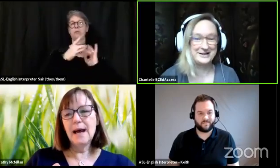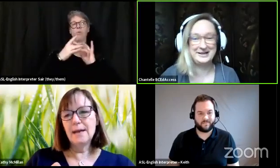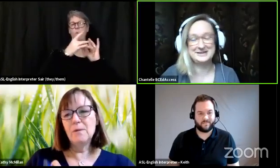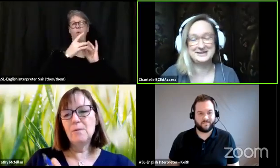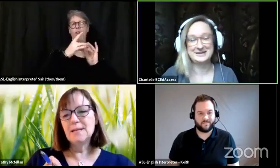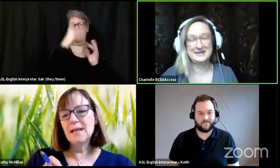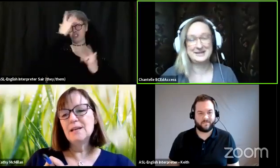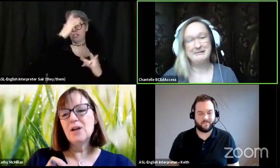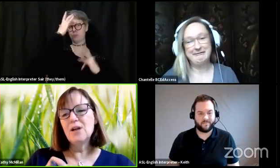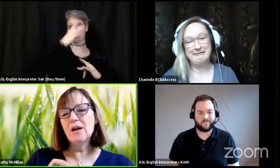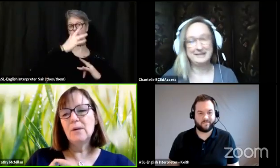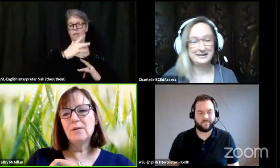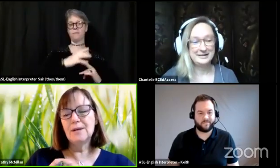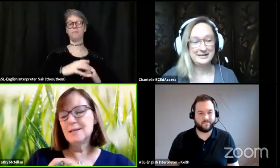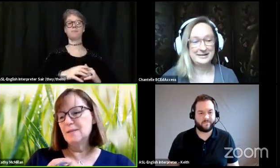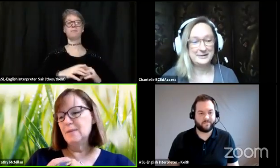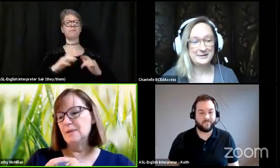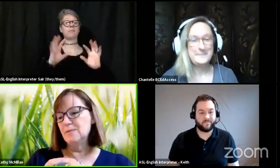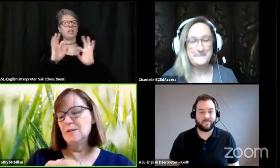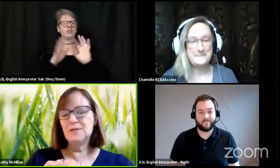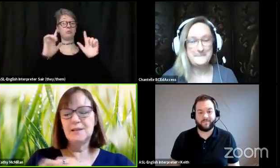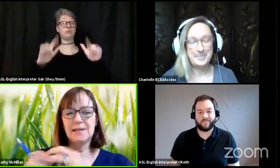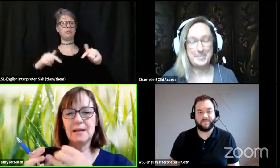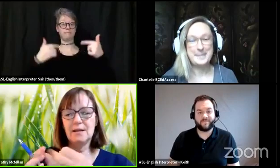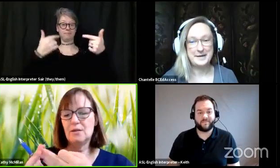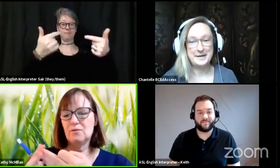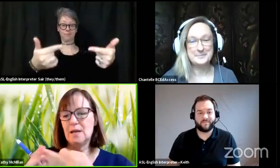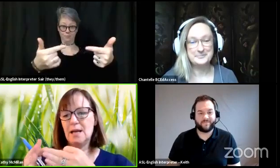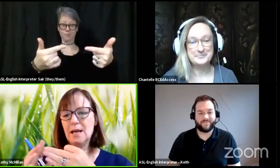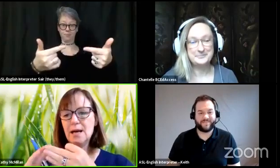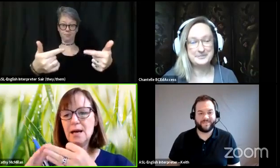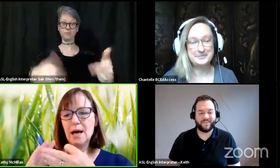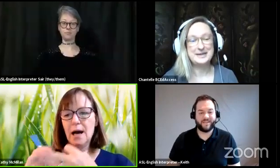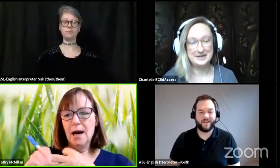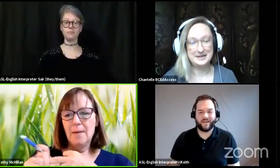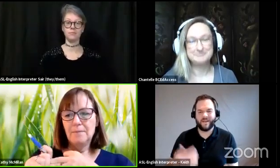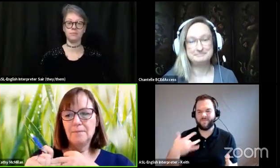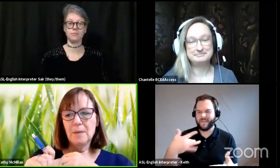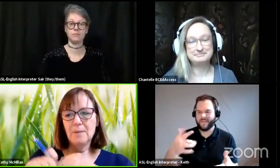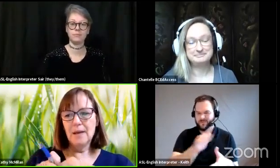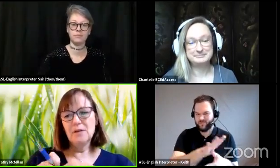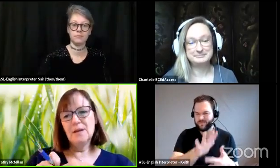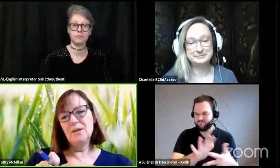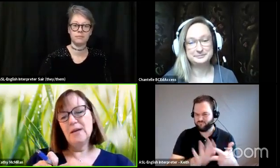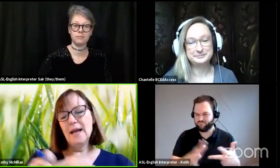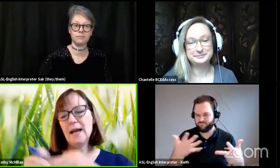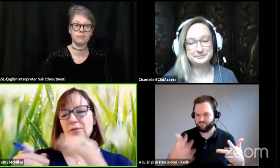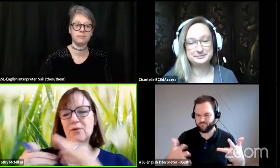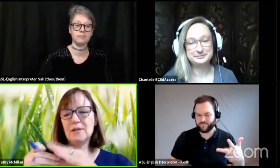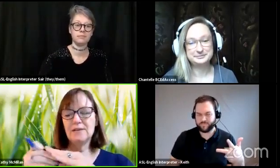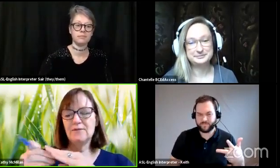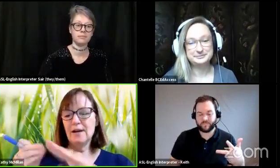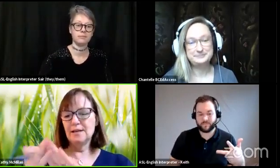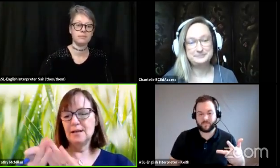development. to coordinate coordination disorder. When we talk about visibility. we do do just say the three.